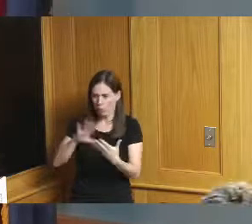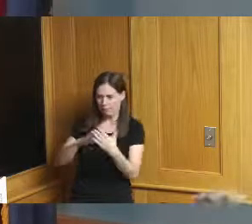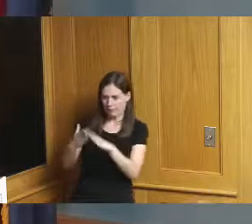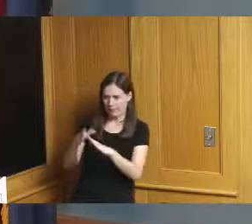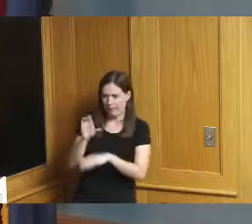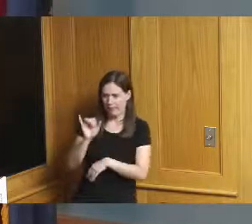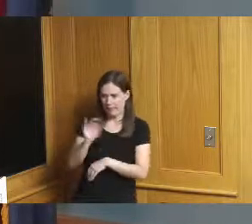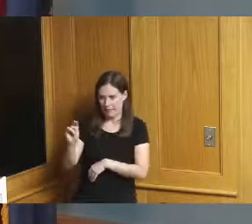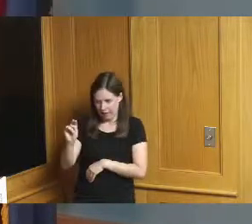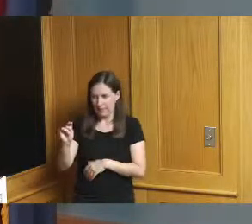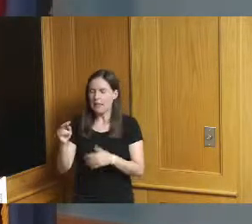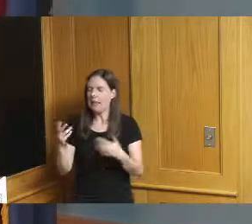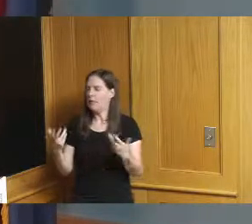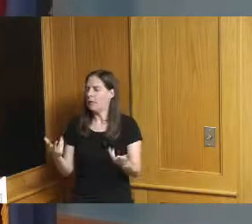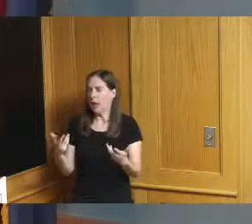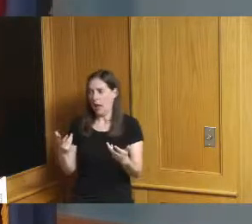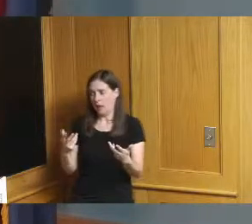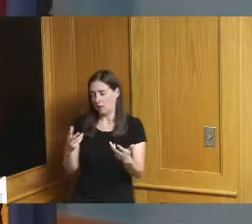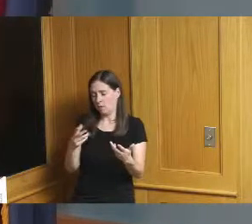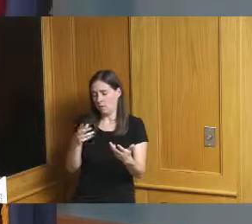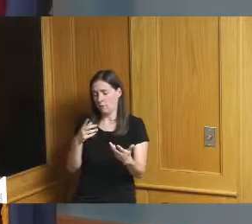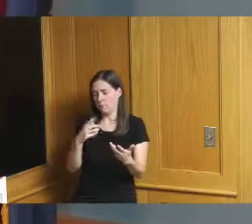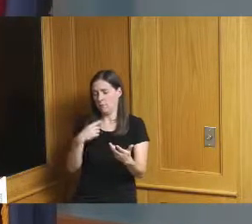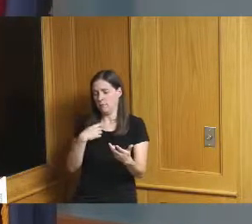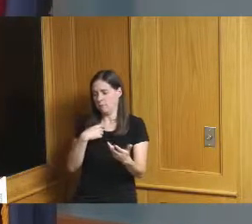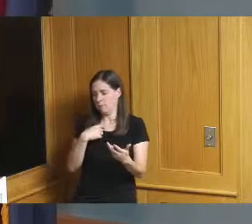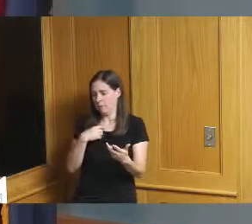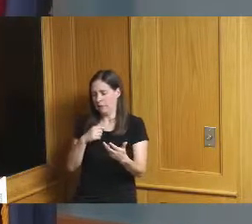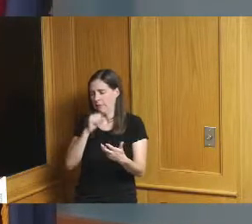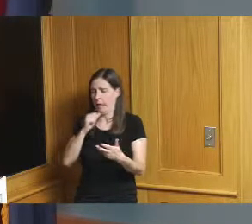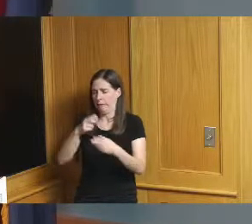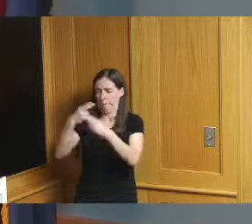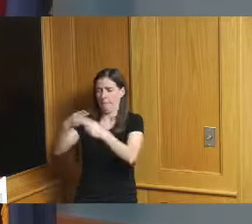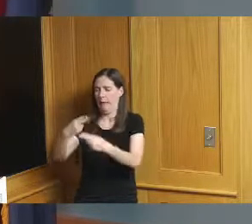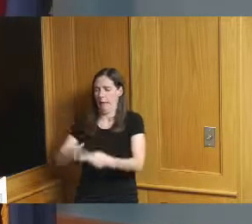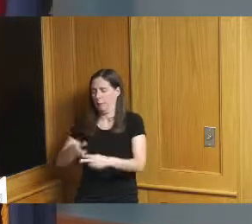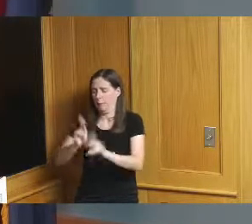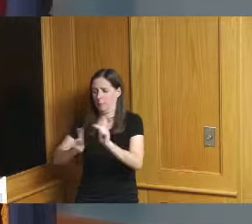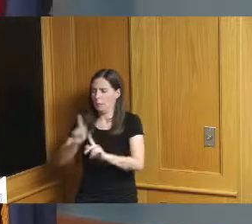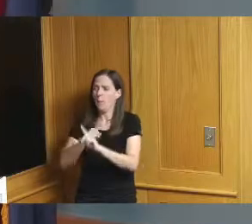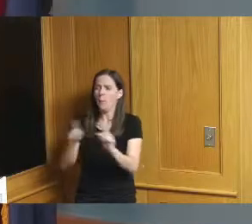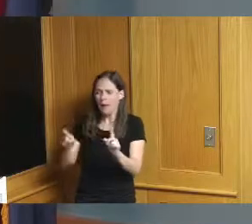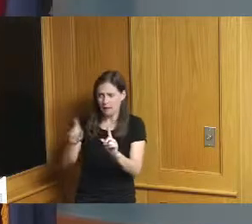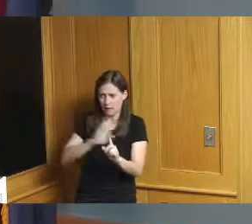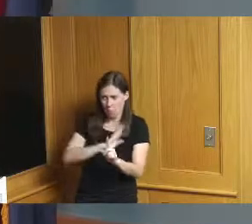just without even naming names was there a vote for this change from the Board so the service